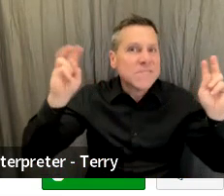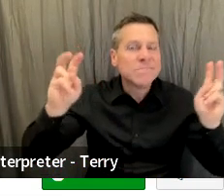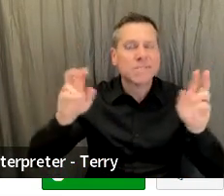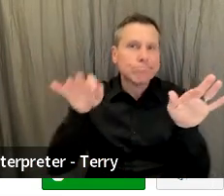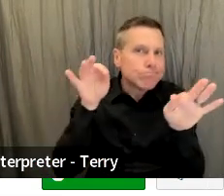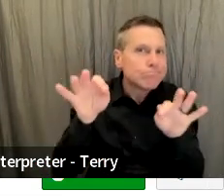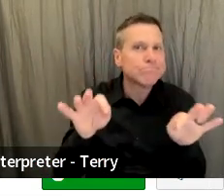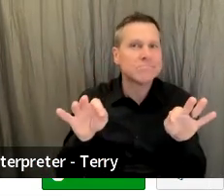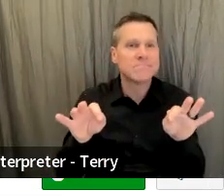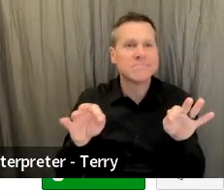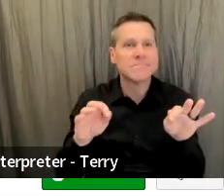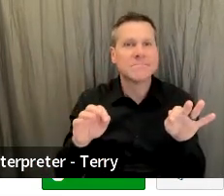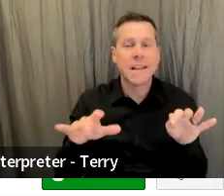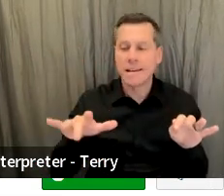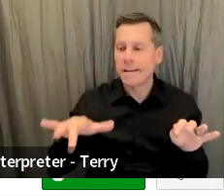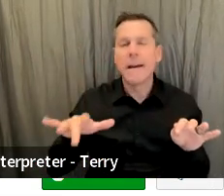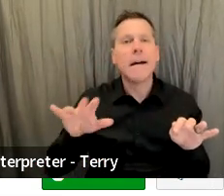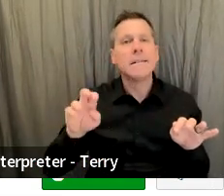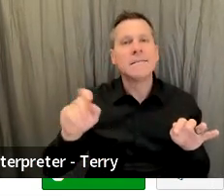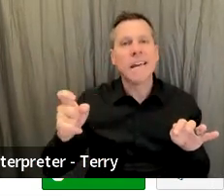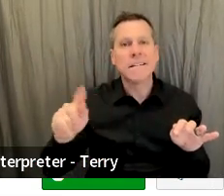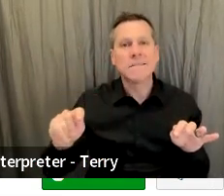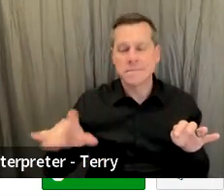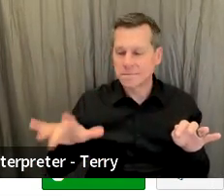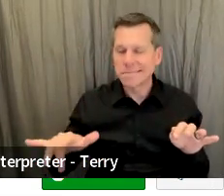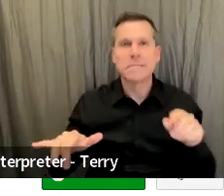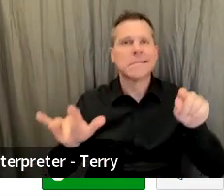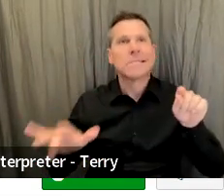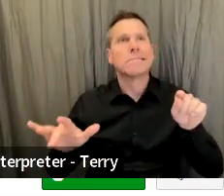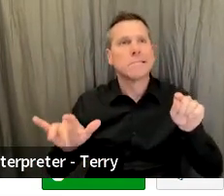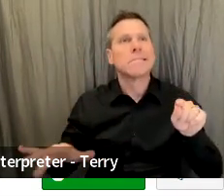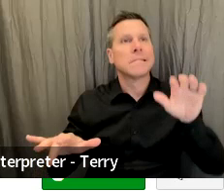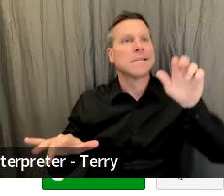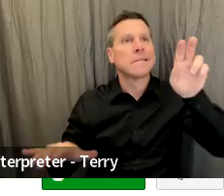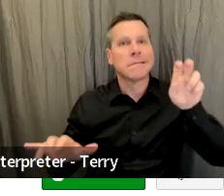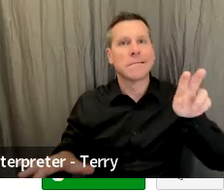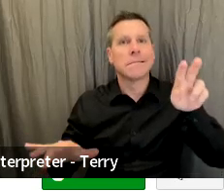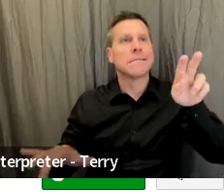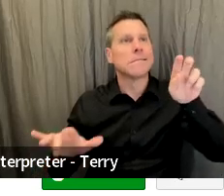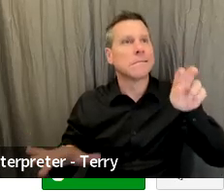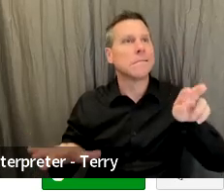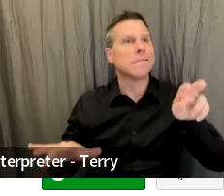using the next button. So everything that you would want for that module for that unit is all together.